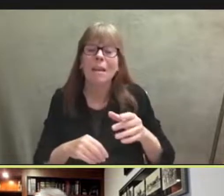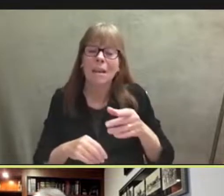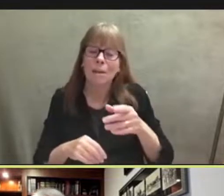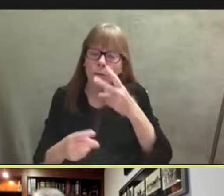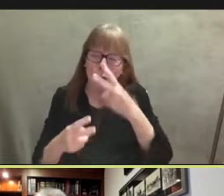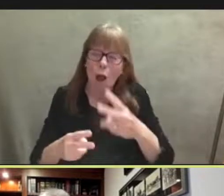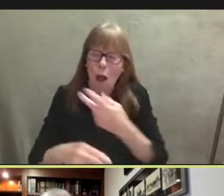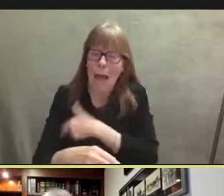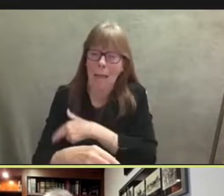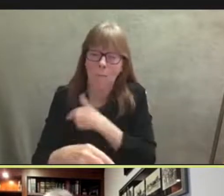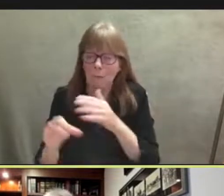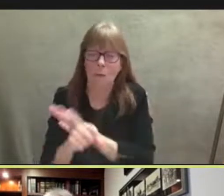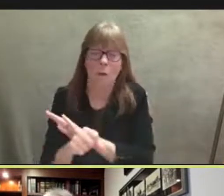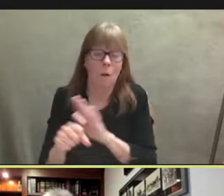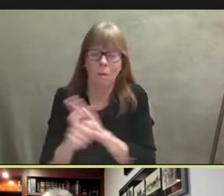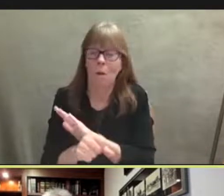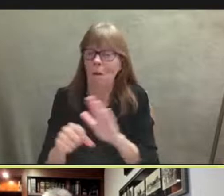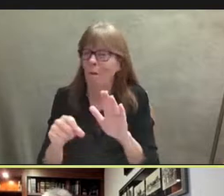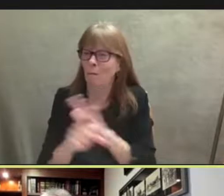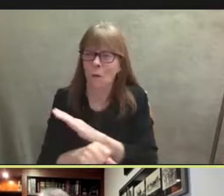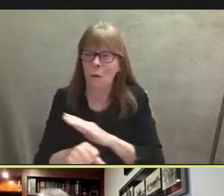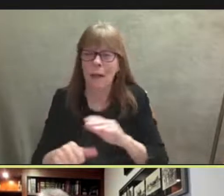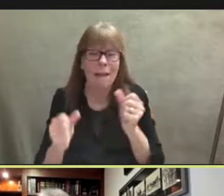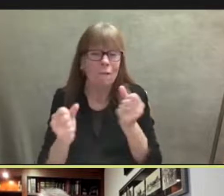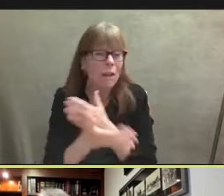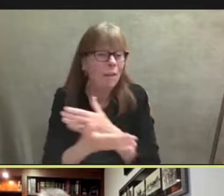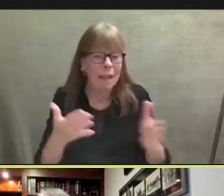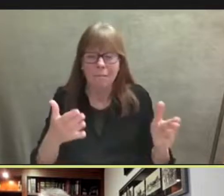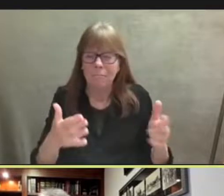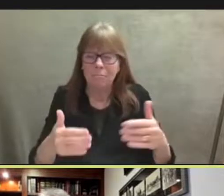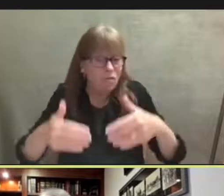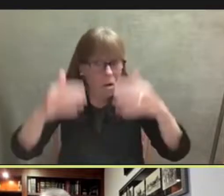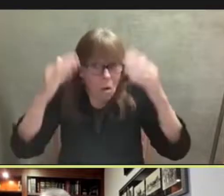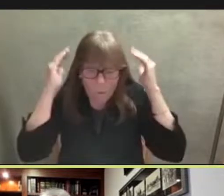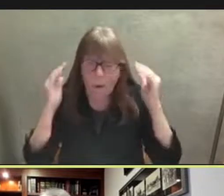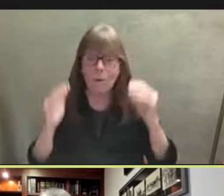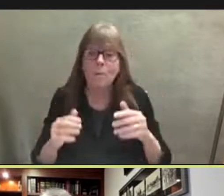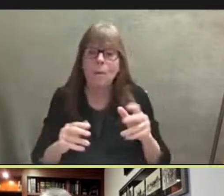many states and healthcare systems implemented previously-developed medical scarce resource